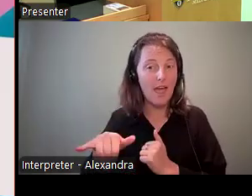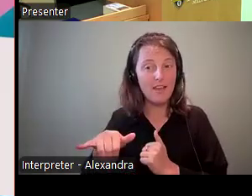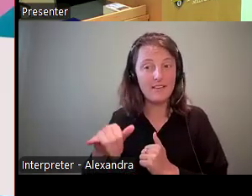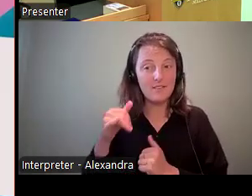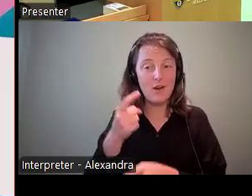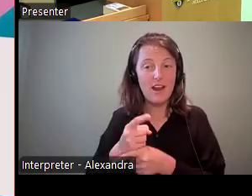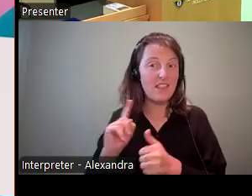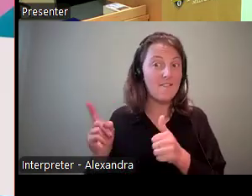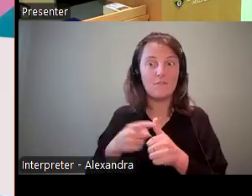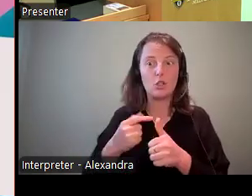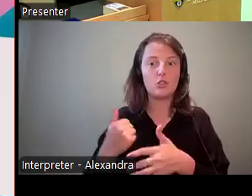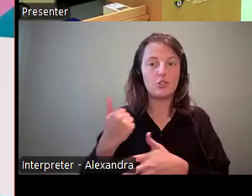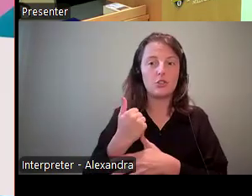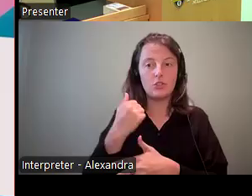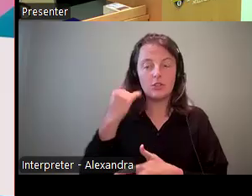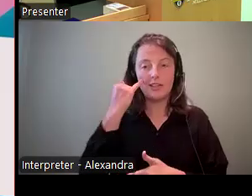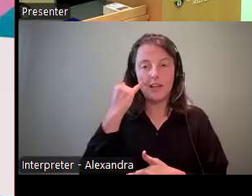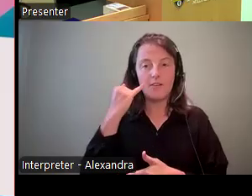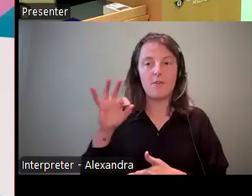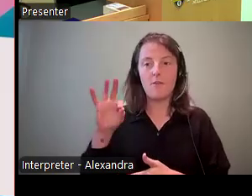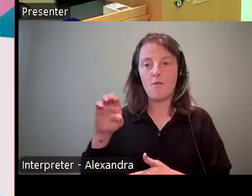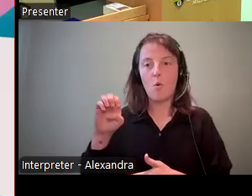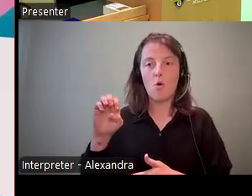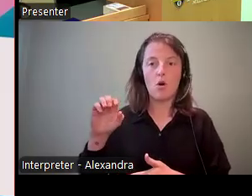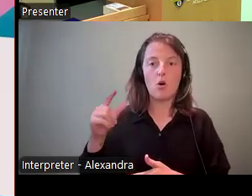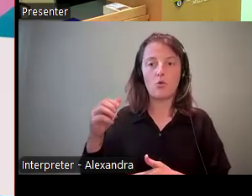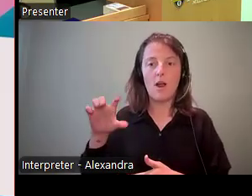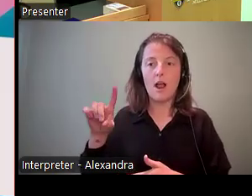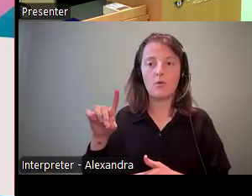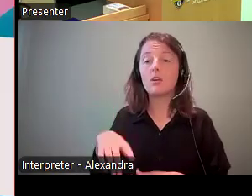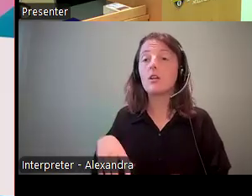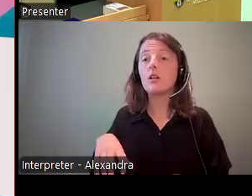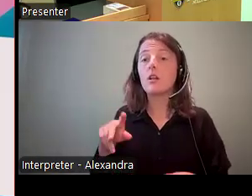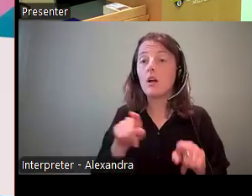other thoughts if I could just remind folks in here people online can't hear so we'll bring the